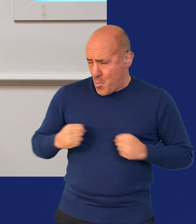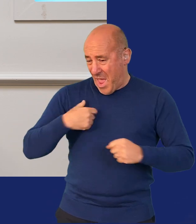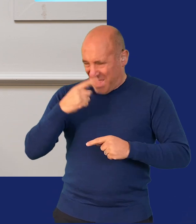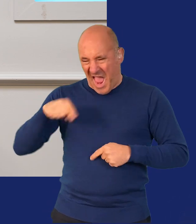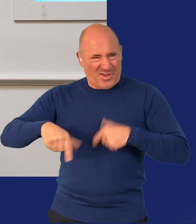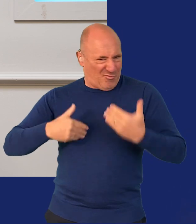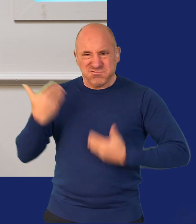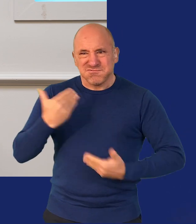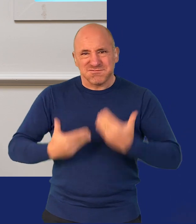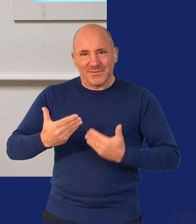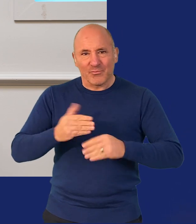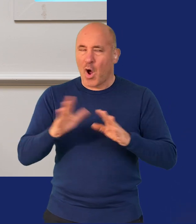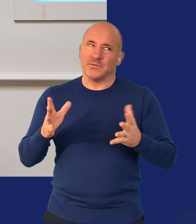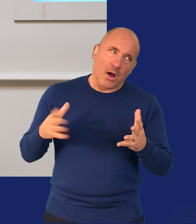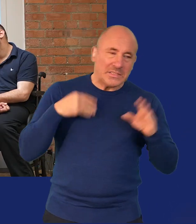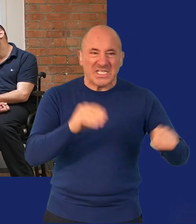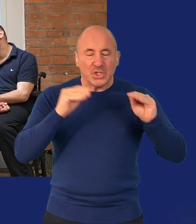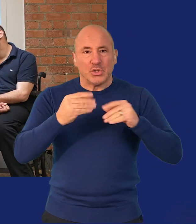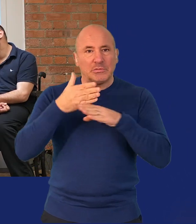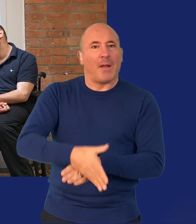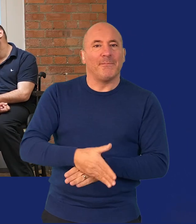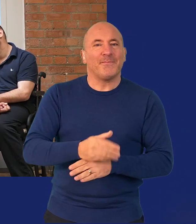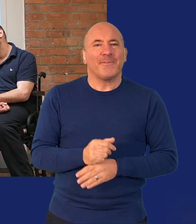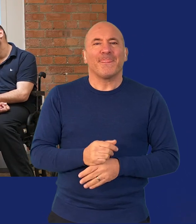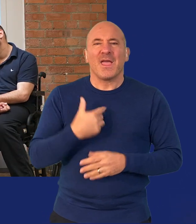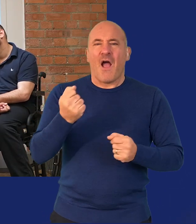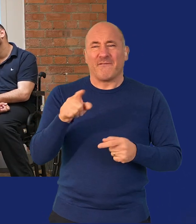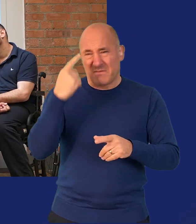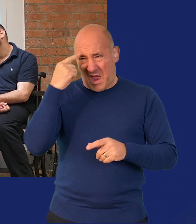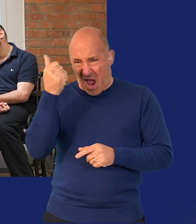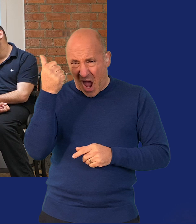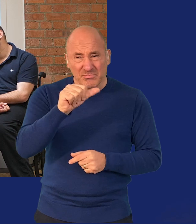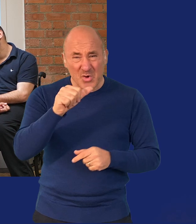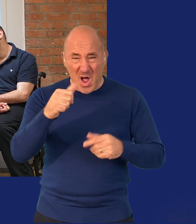It kind of breaks my heart when you see an expert who's got, you know, years of